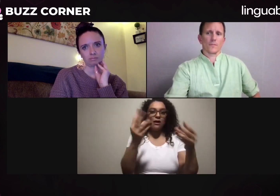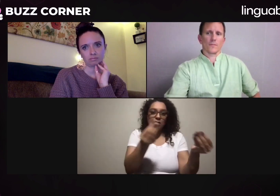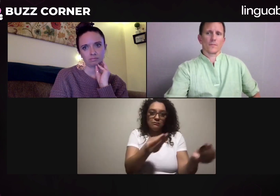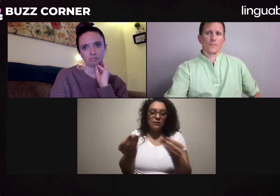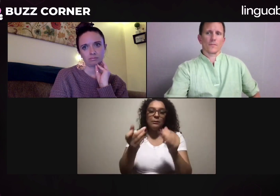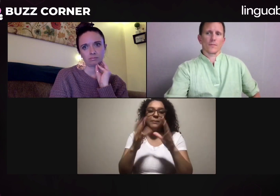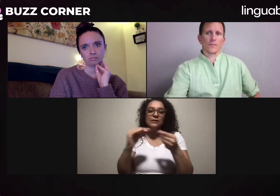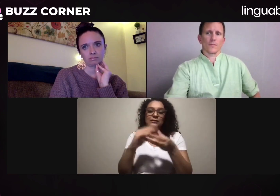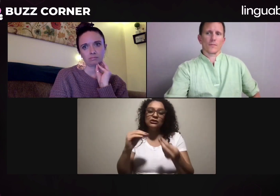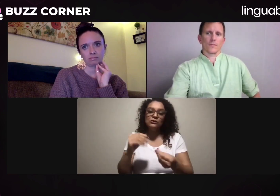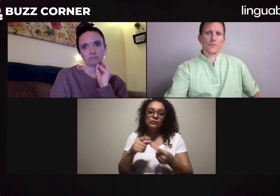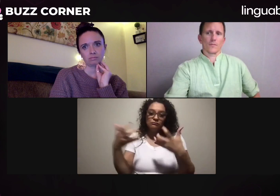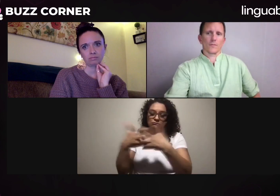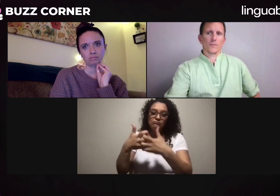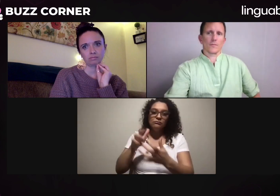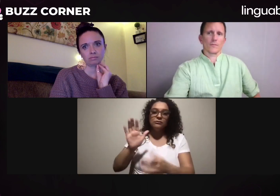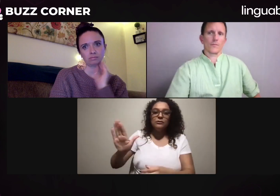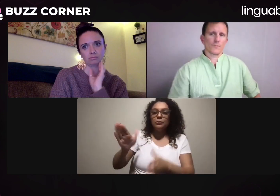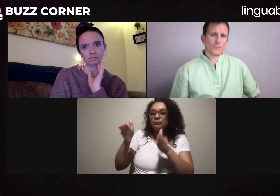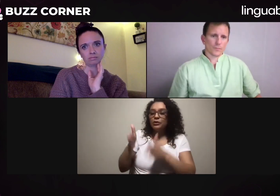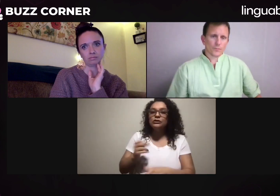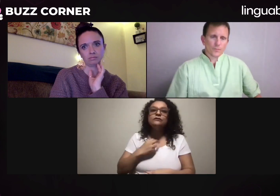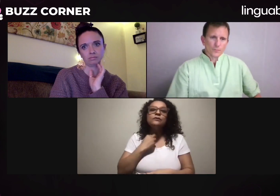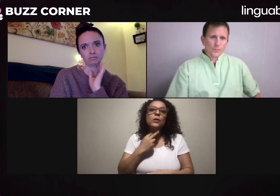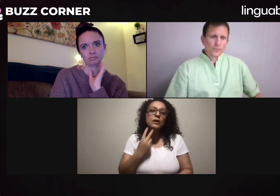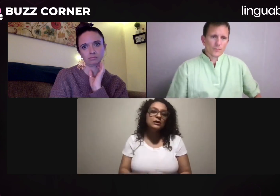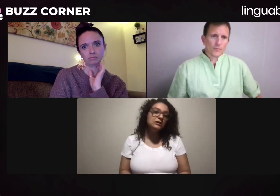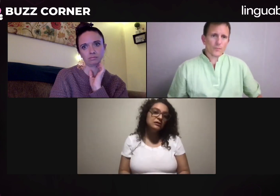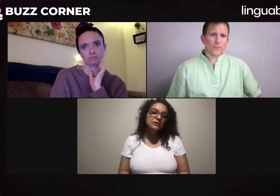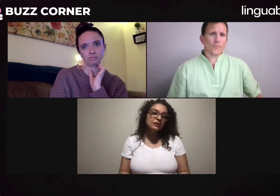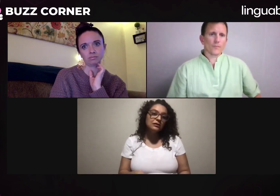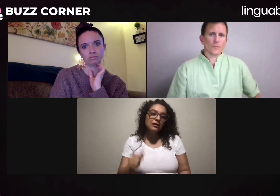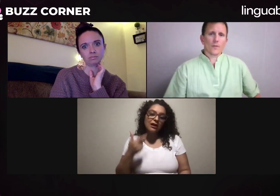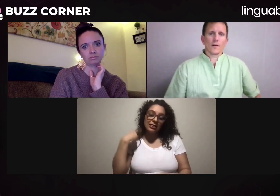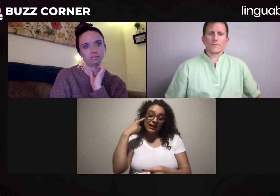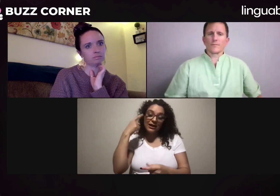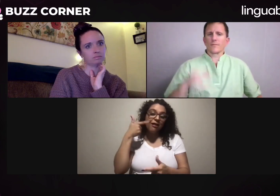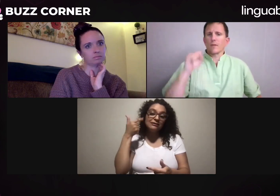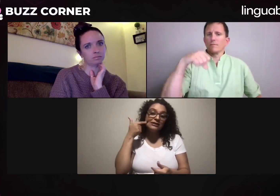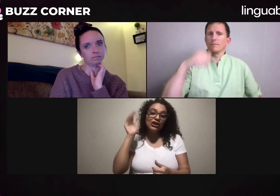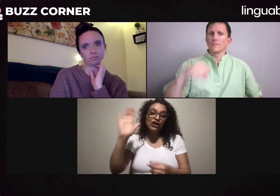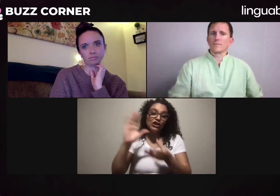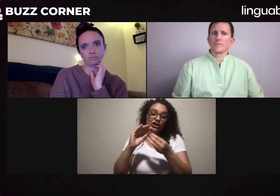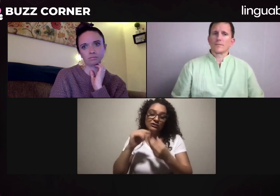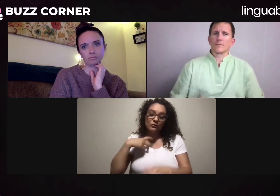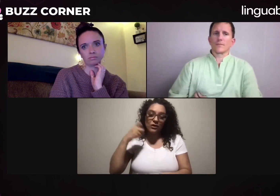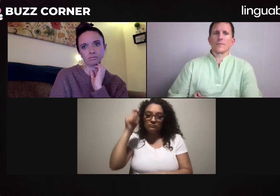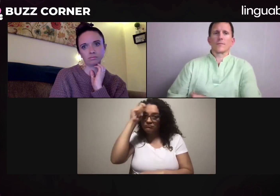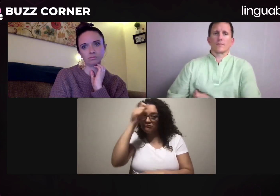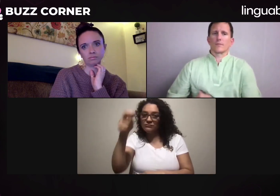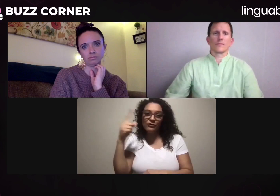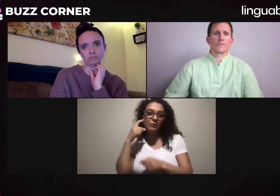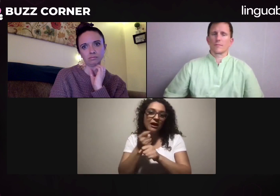Again, an interpreter is representing someone else's message, and I really appreciate her commentary about that.